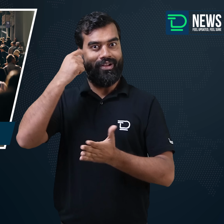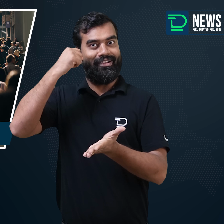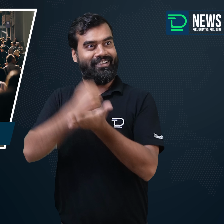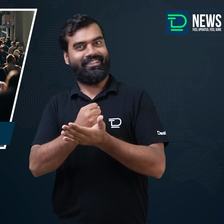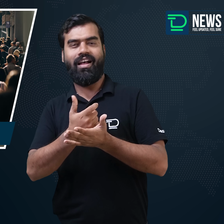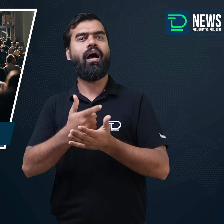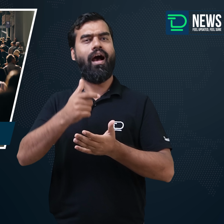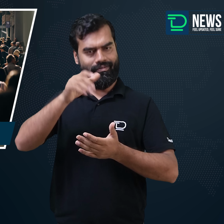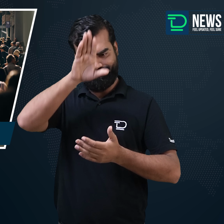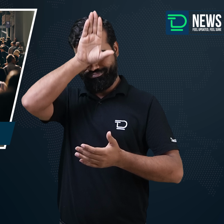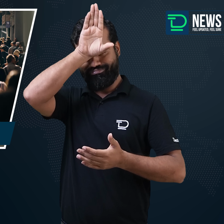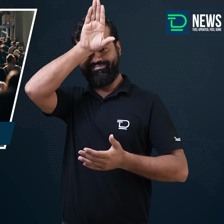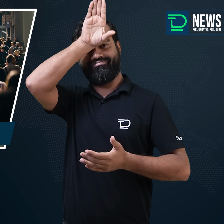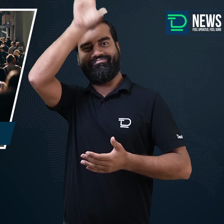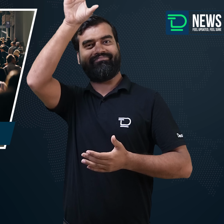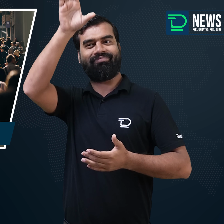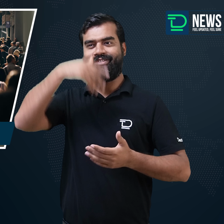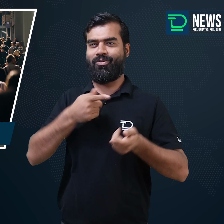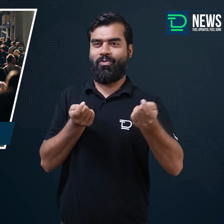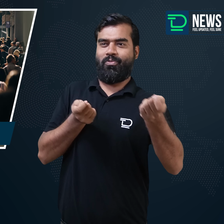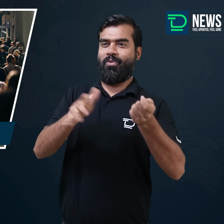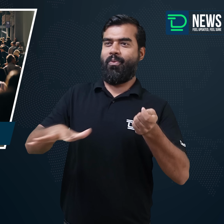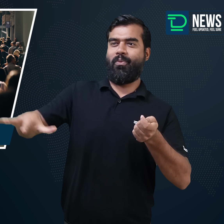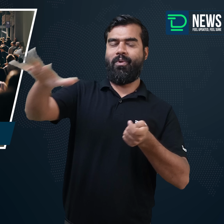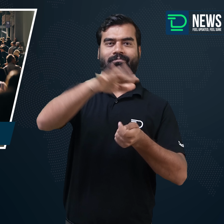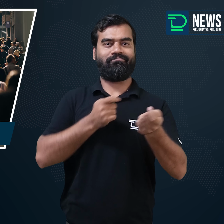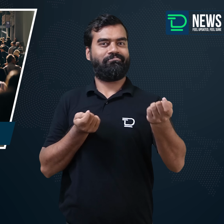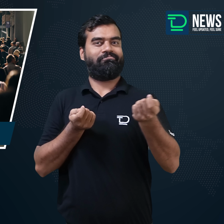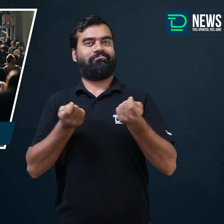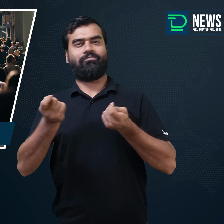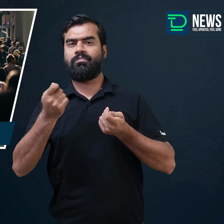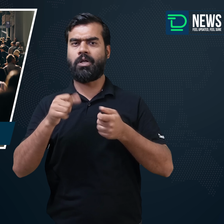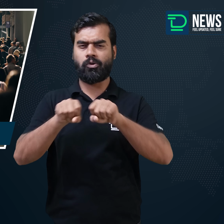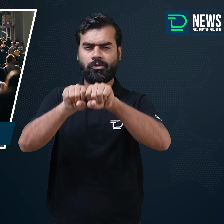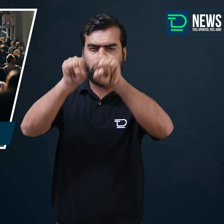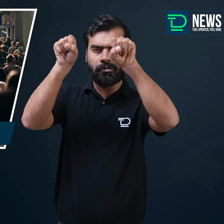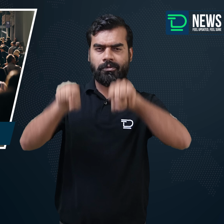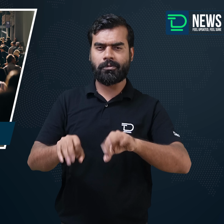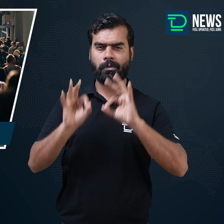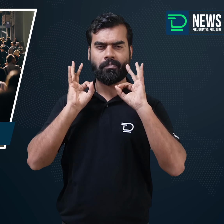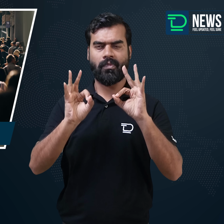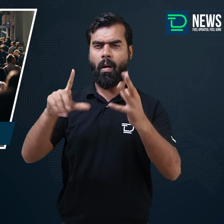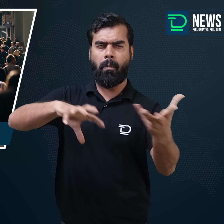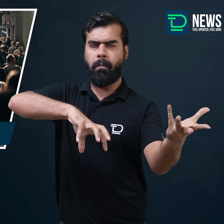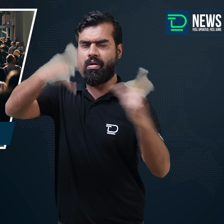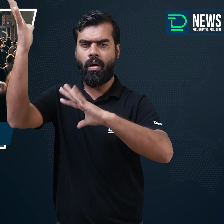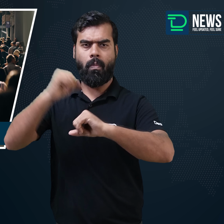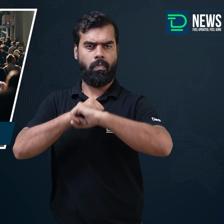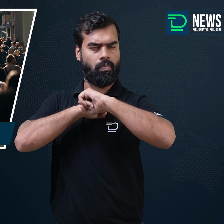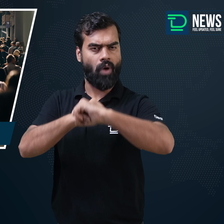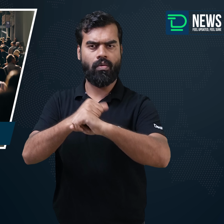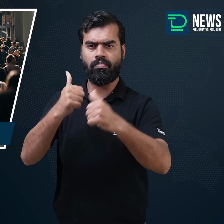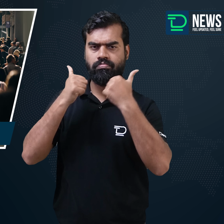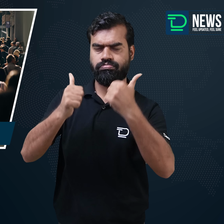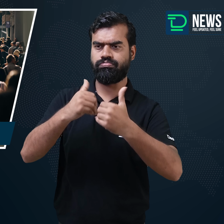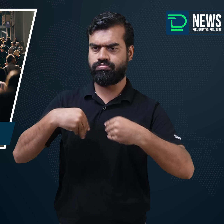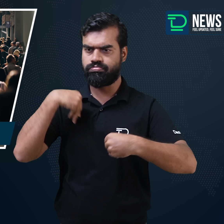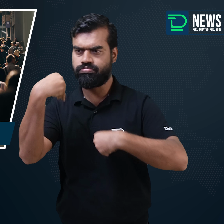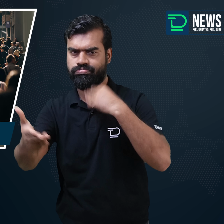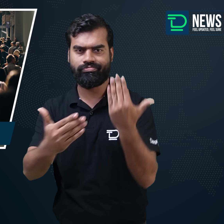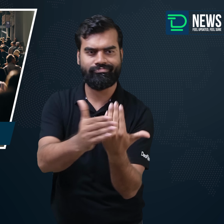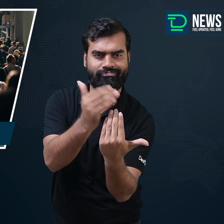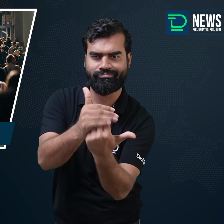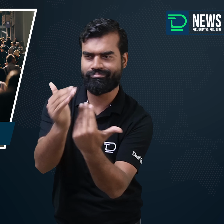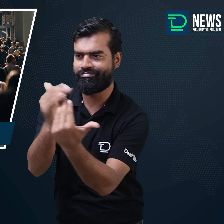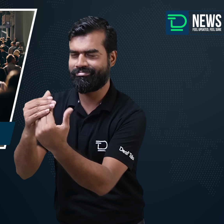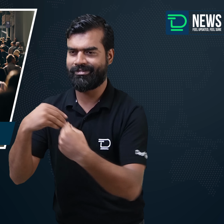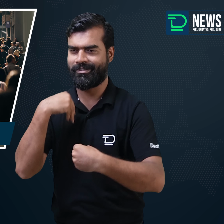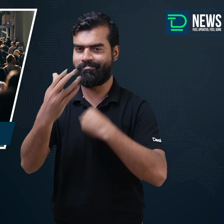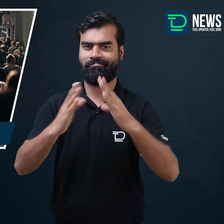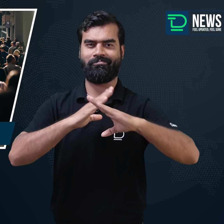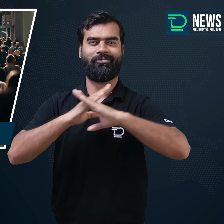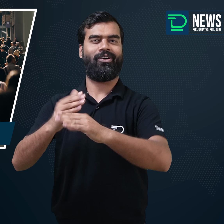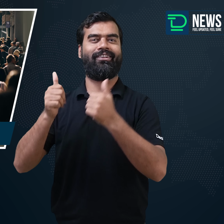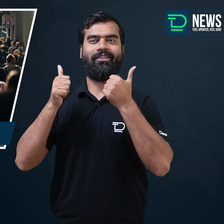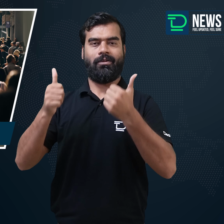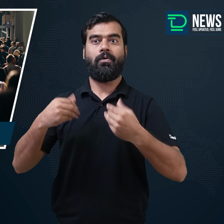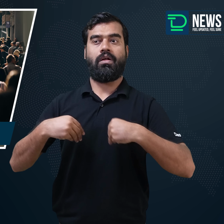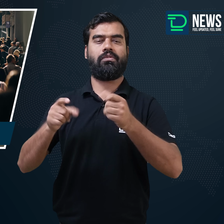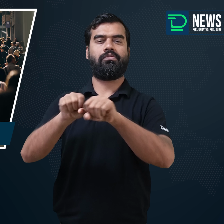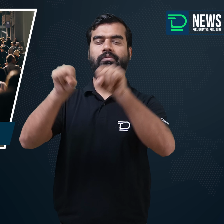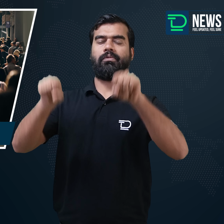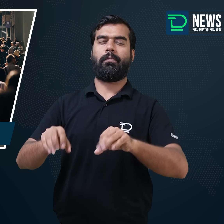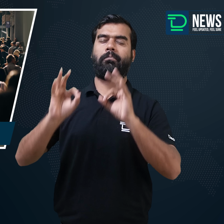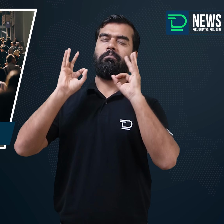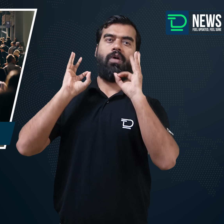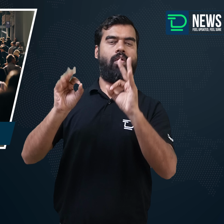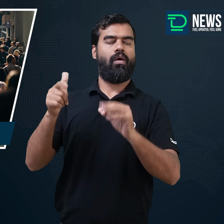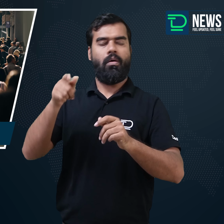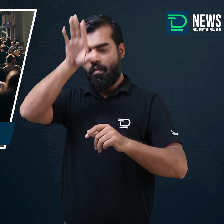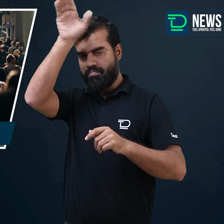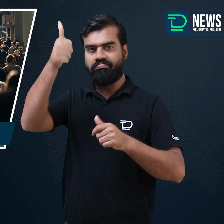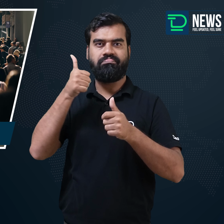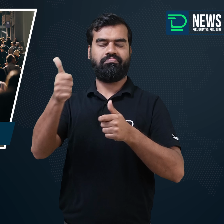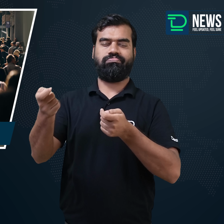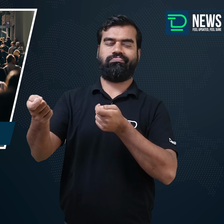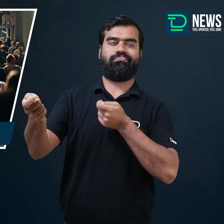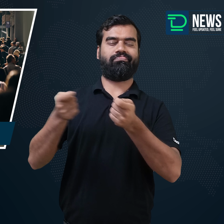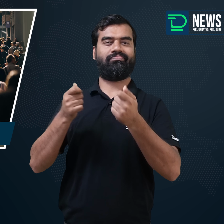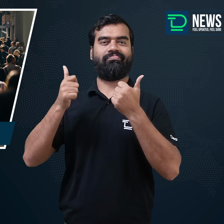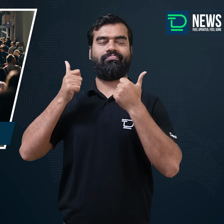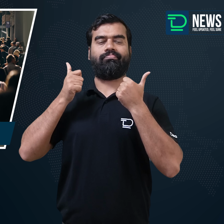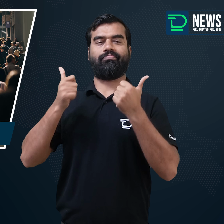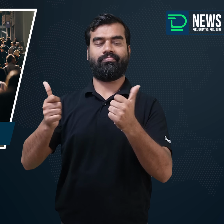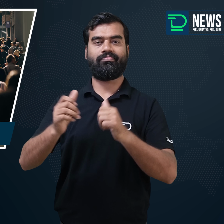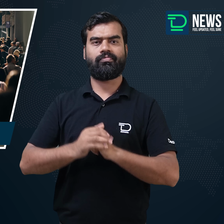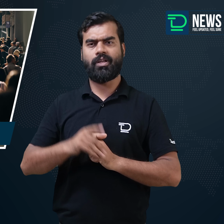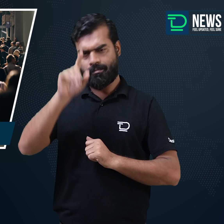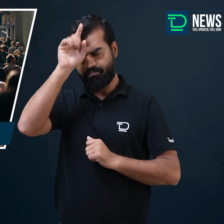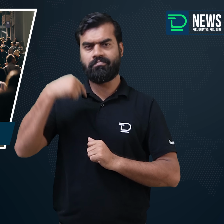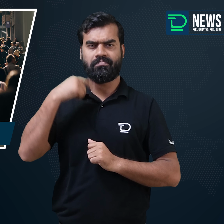The king who rules is so good. He wants to support each and everyone.